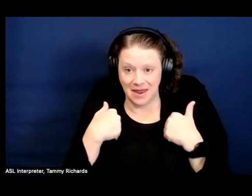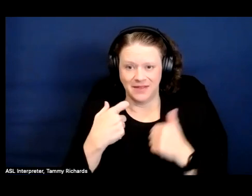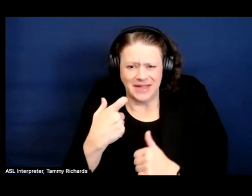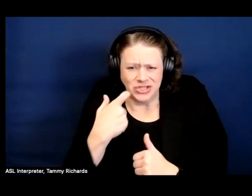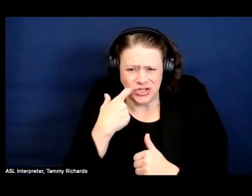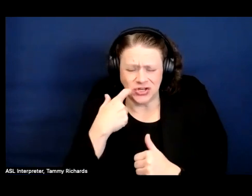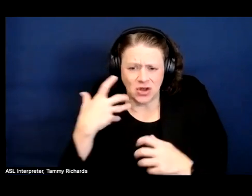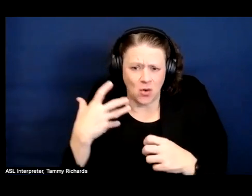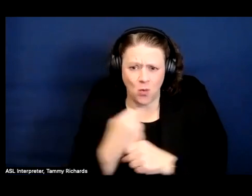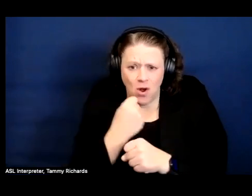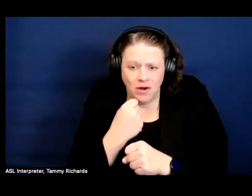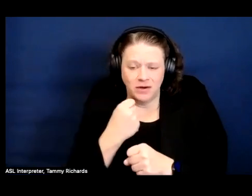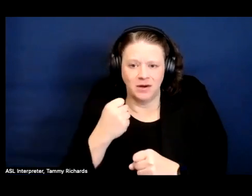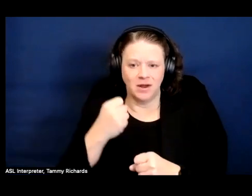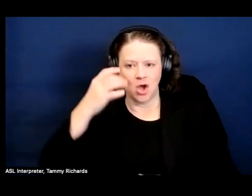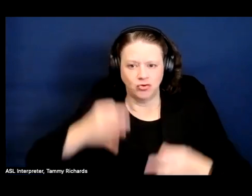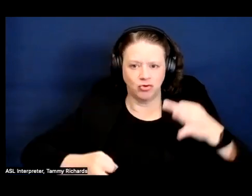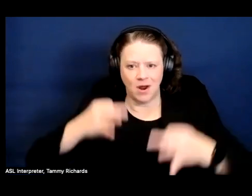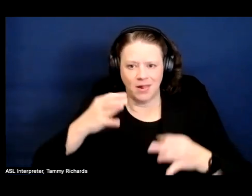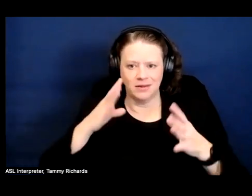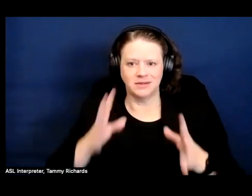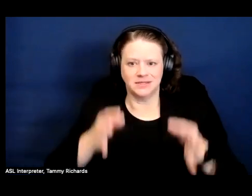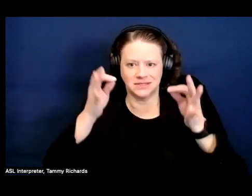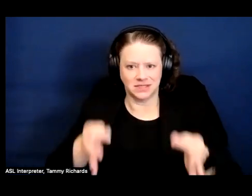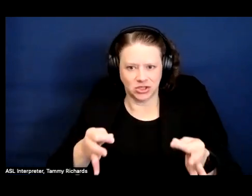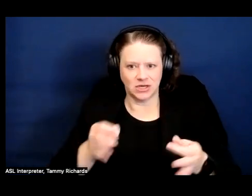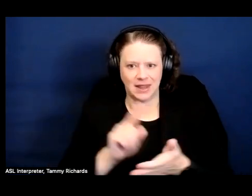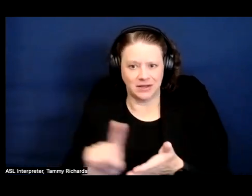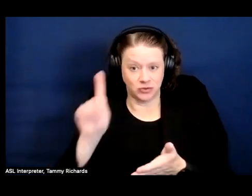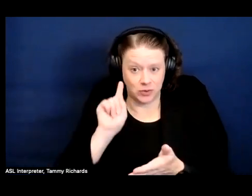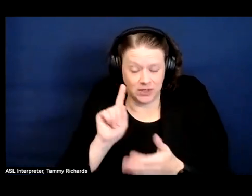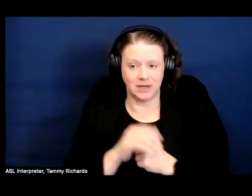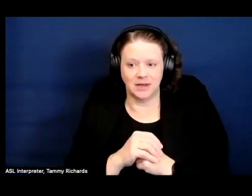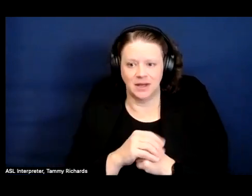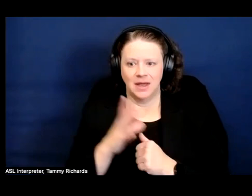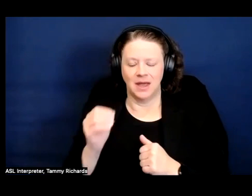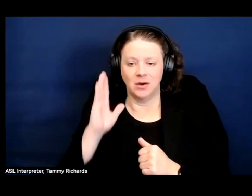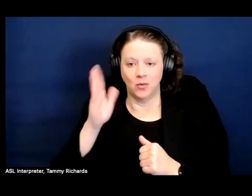for the entire contract rent, it doesn't make sense to make them prove three times the full contract rent